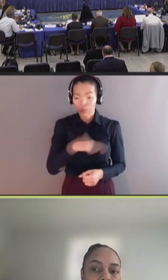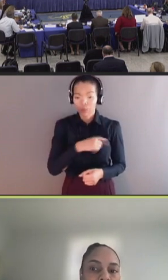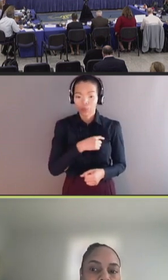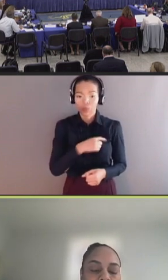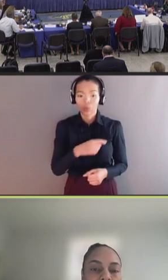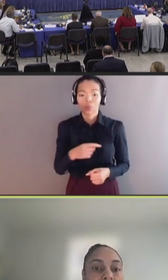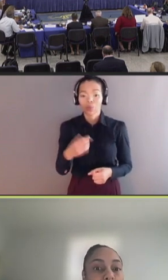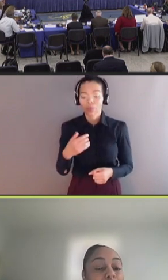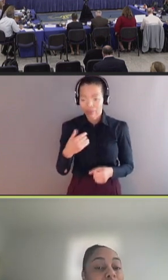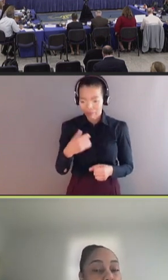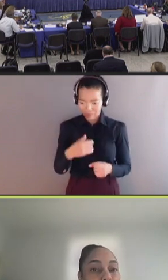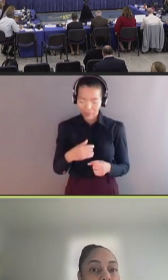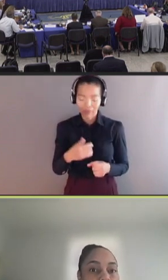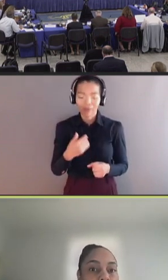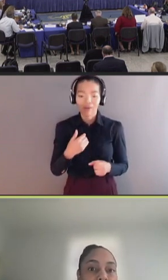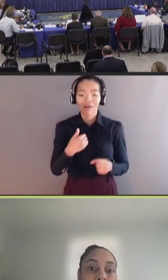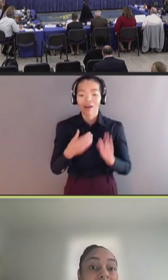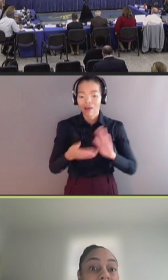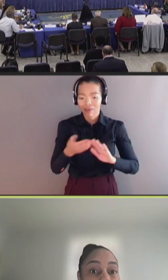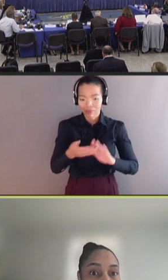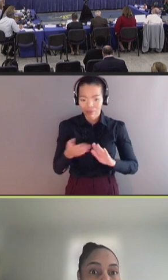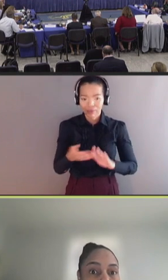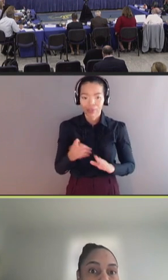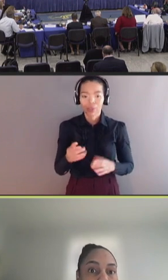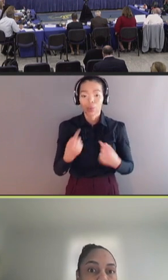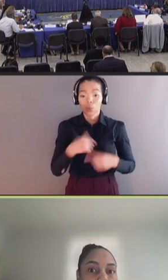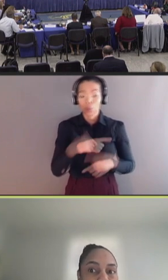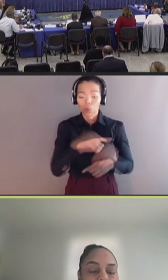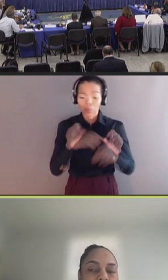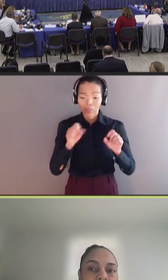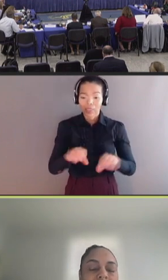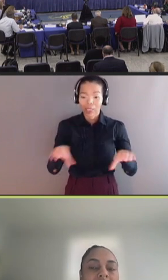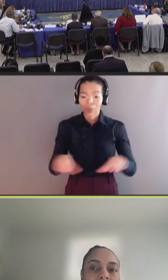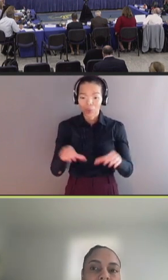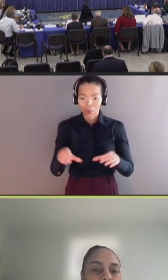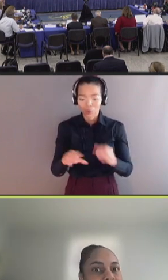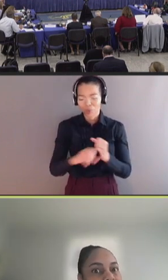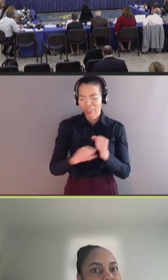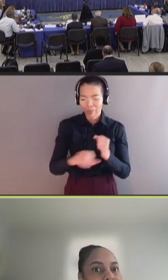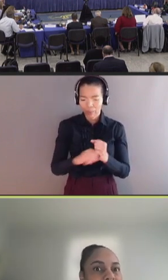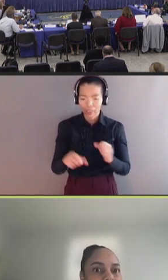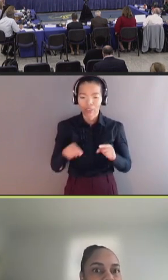Campaign for a number of years at the height of the public health emergency. It sunsetted